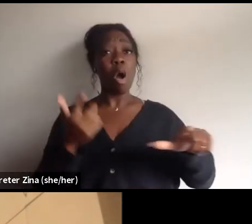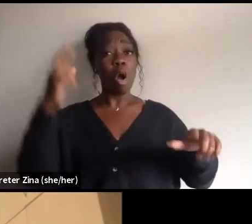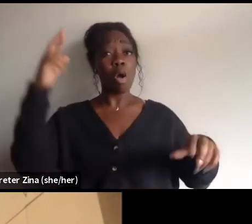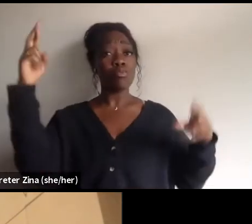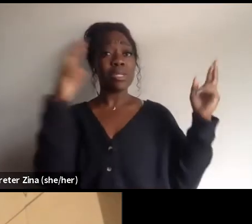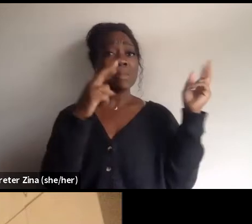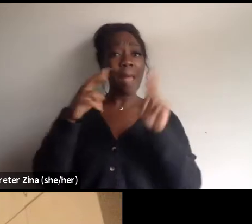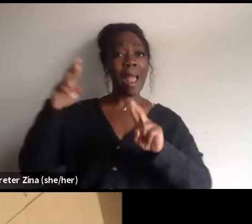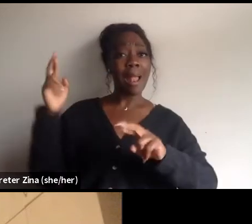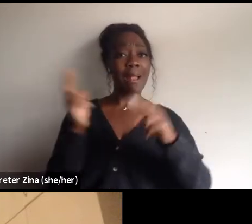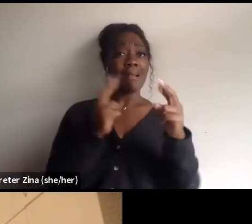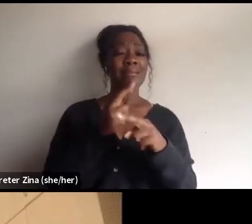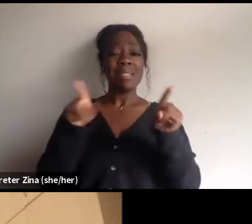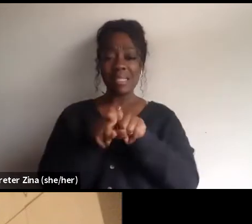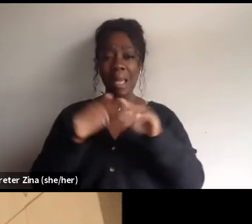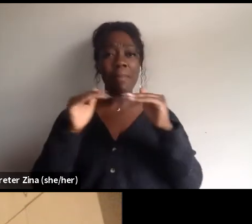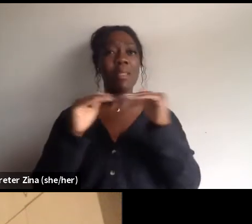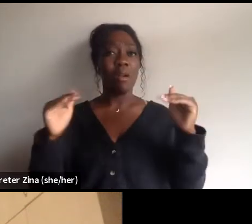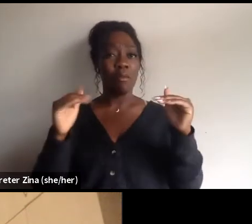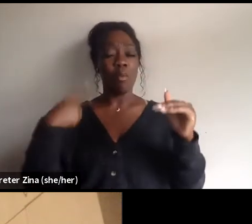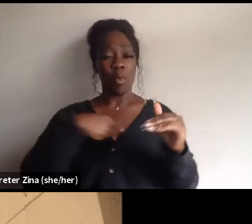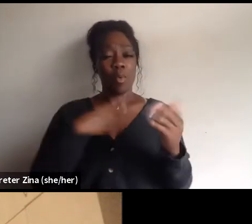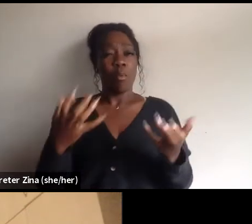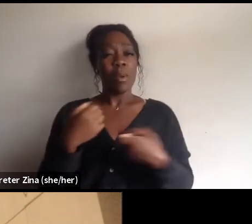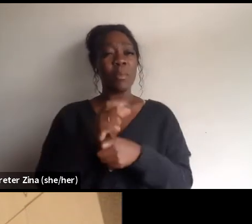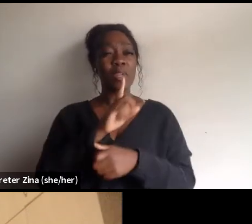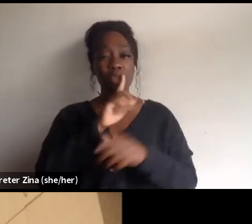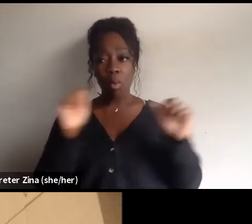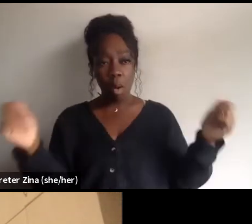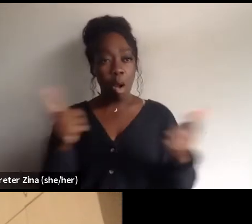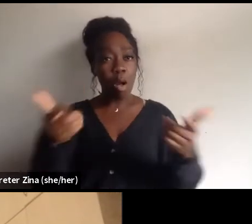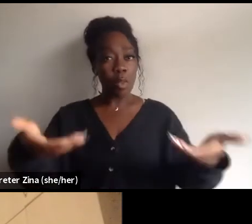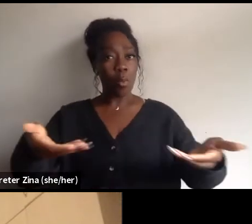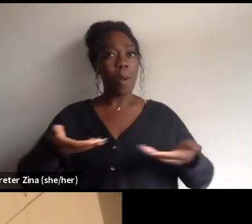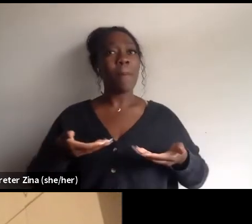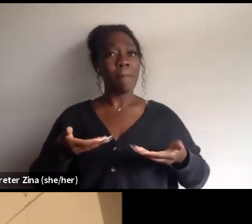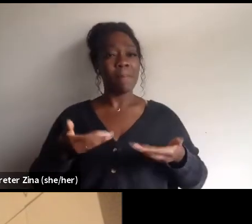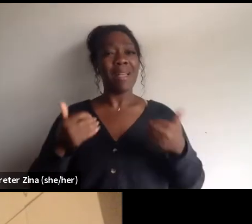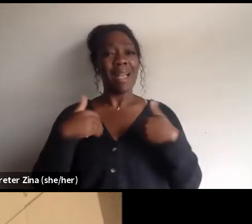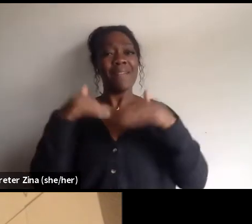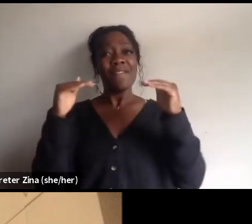because if we want to create a fair and equitable space you got to recognize the contributions